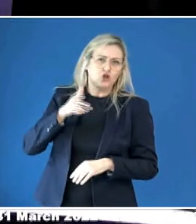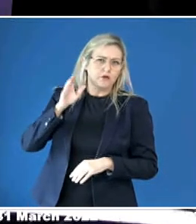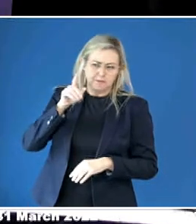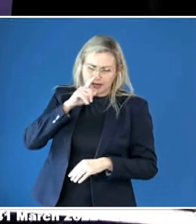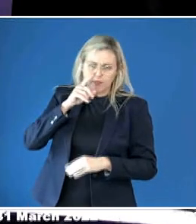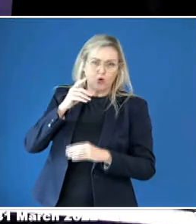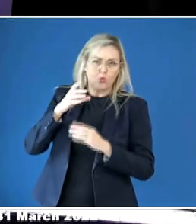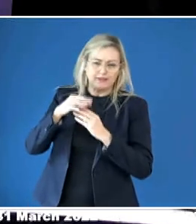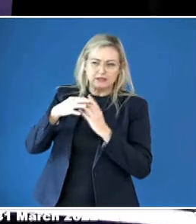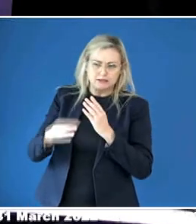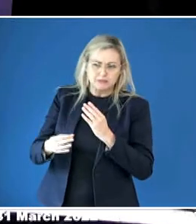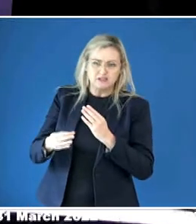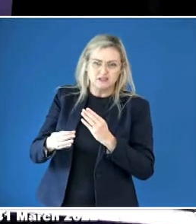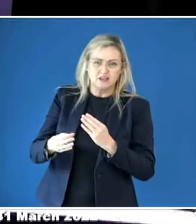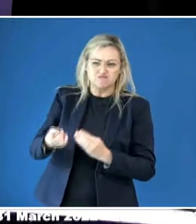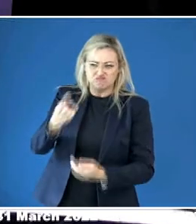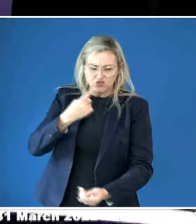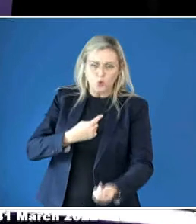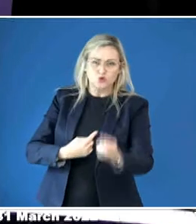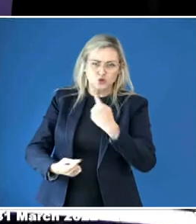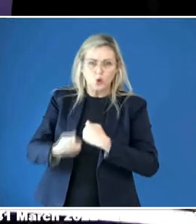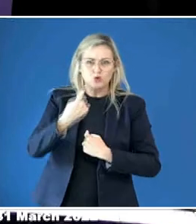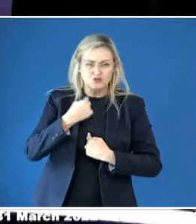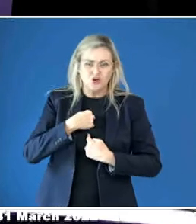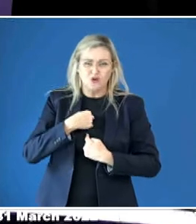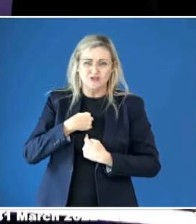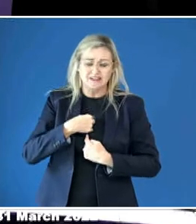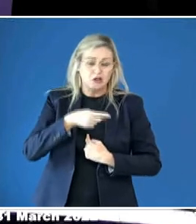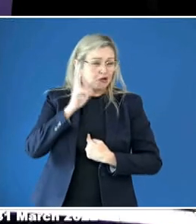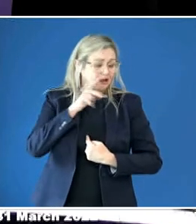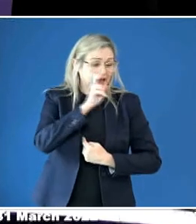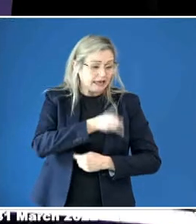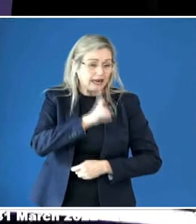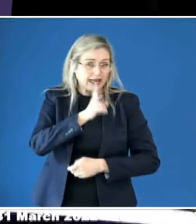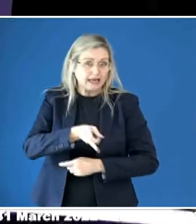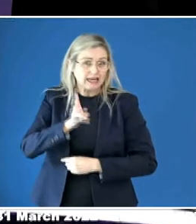are often not given adequate information or understanding about respectful relationships,